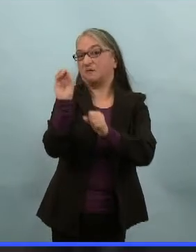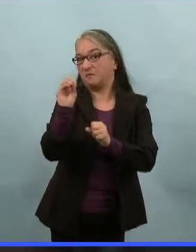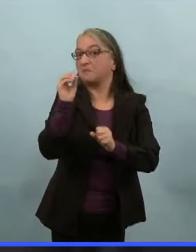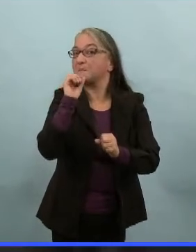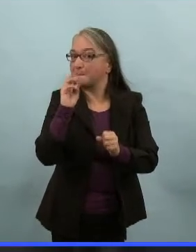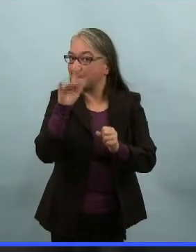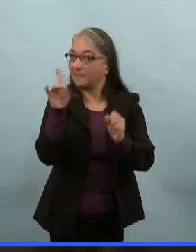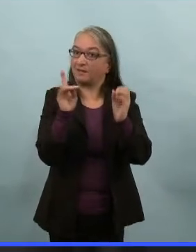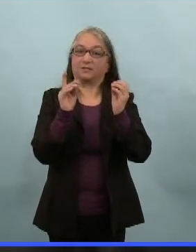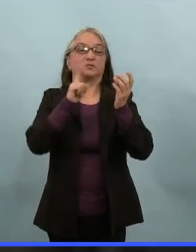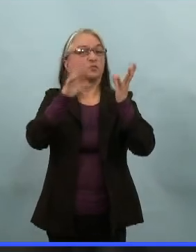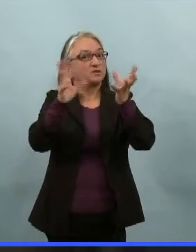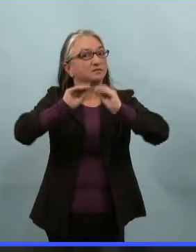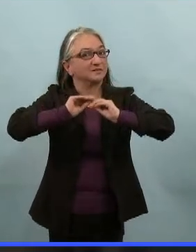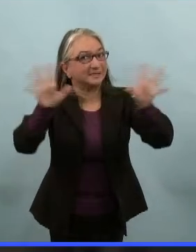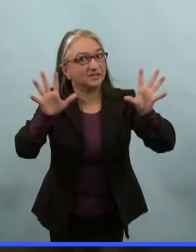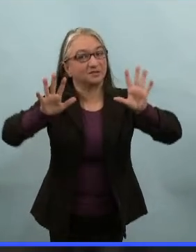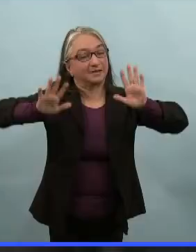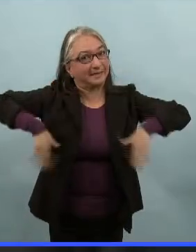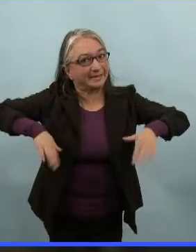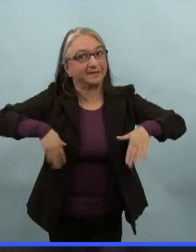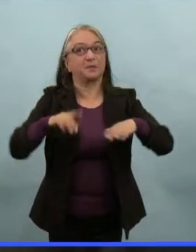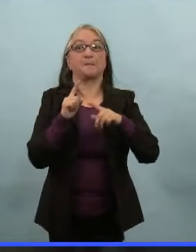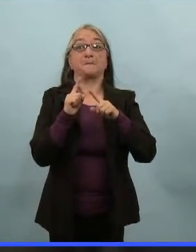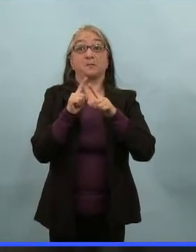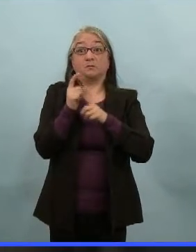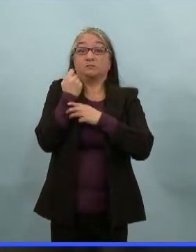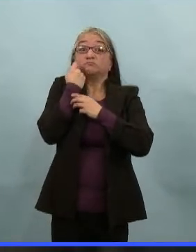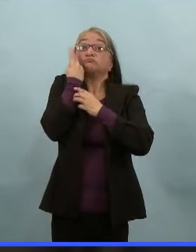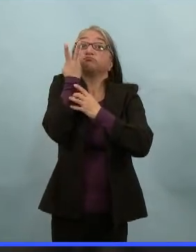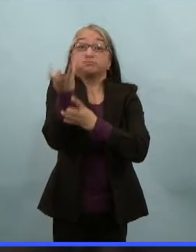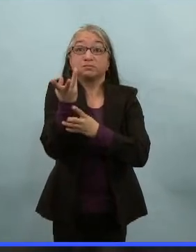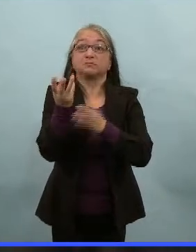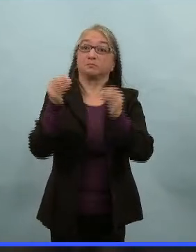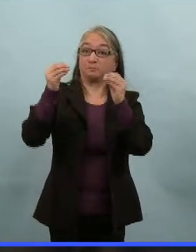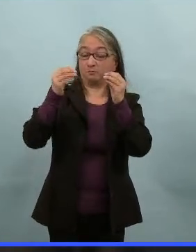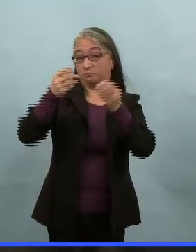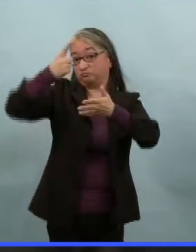next few days and week or two we'll have better information in relation to severity of omicron